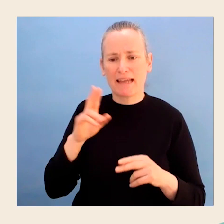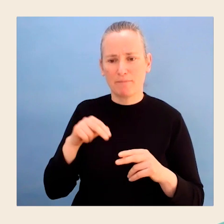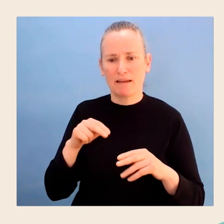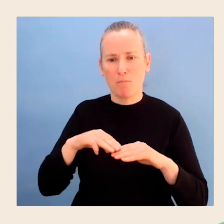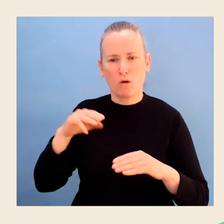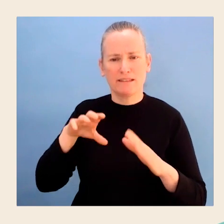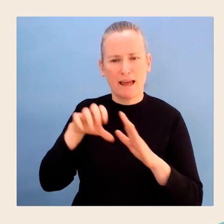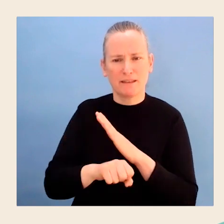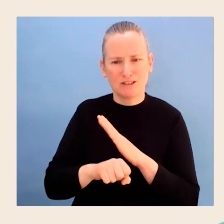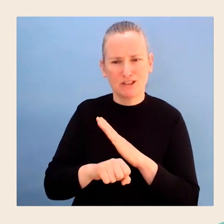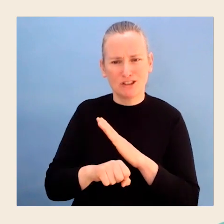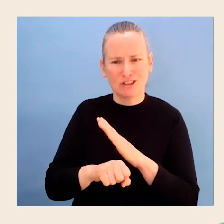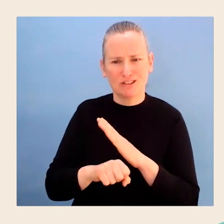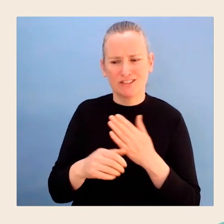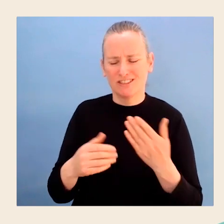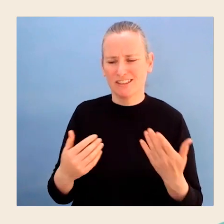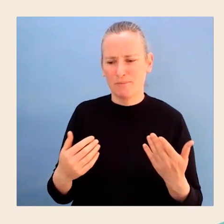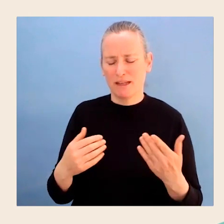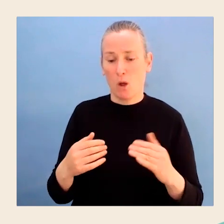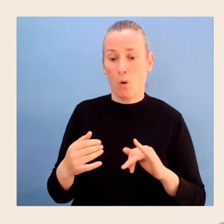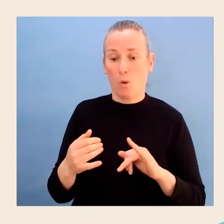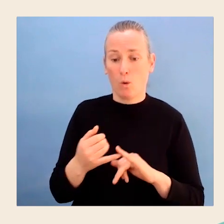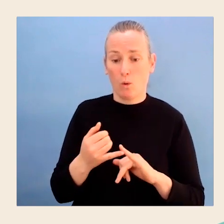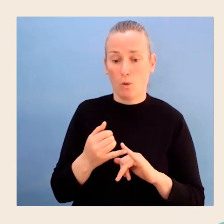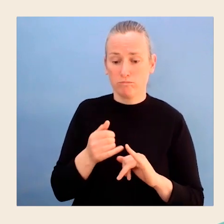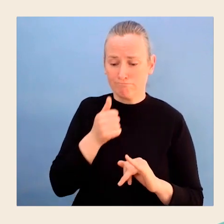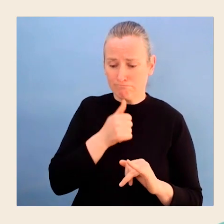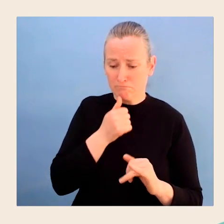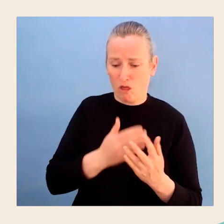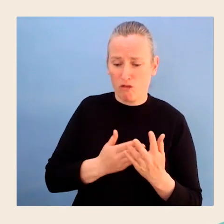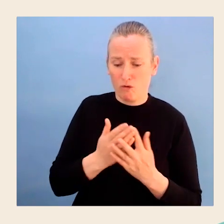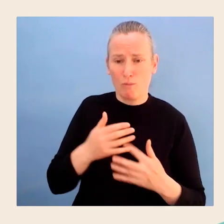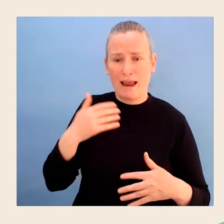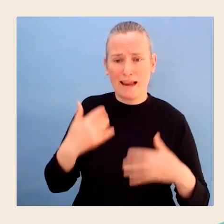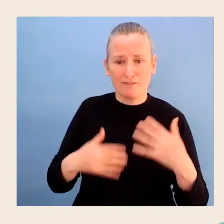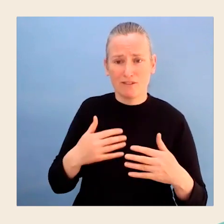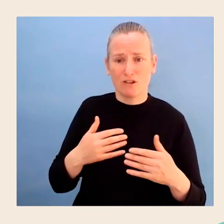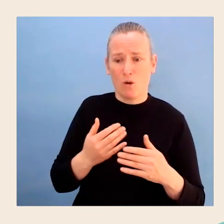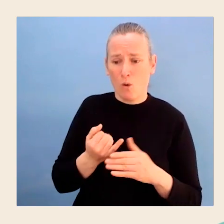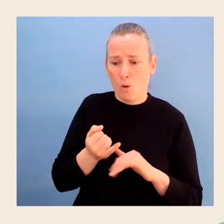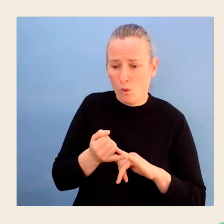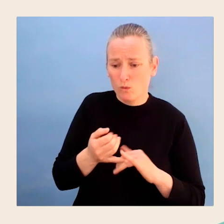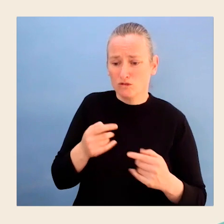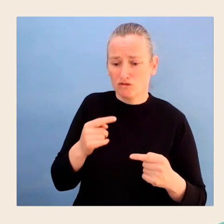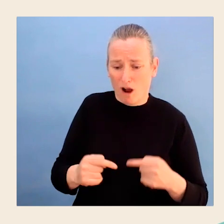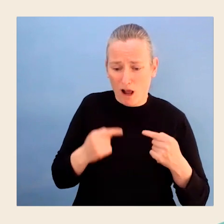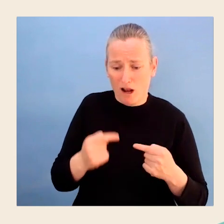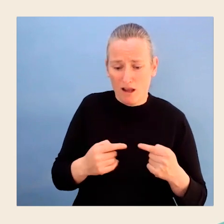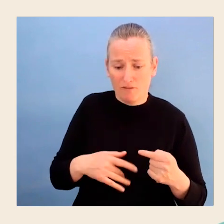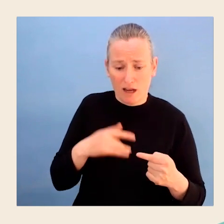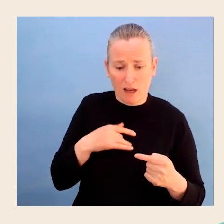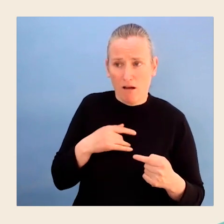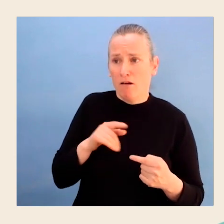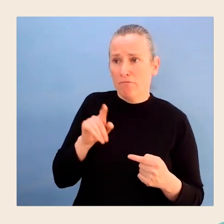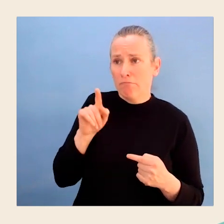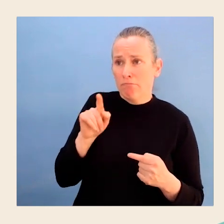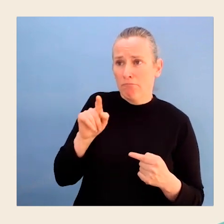who are experiencing pain, people who are struggling, people who feel like, oh, maybe I should be achieving, having a profound sense of failure.